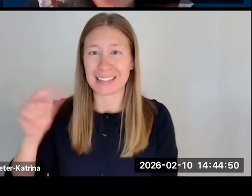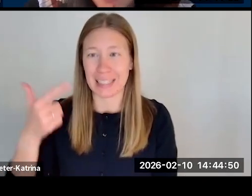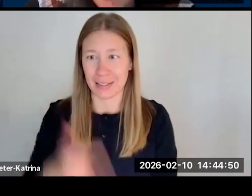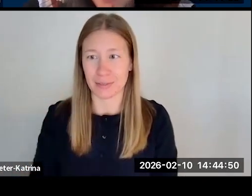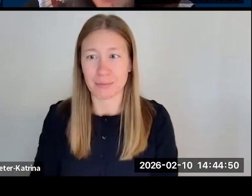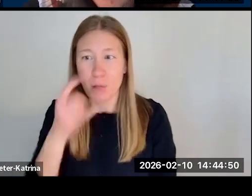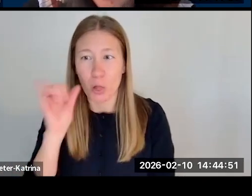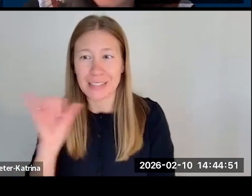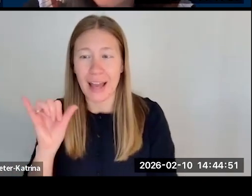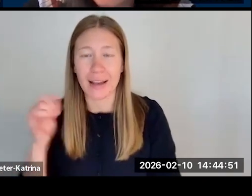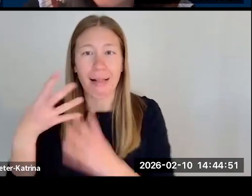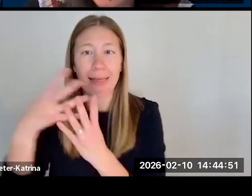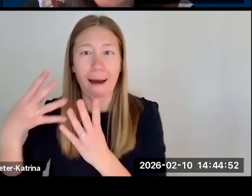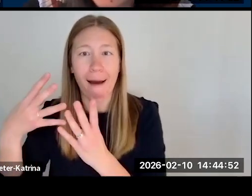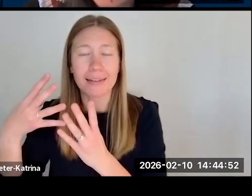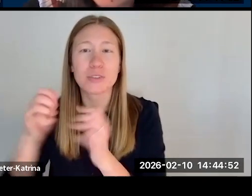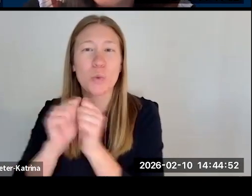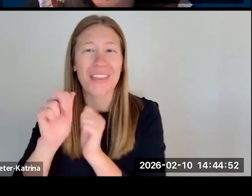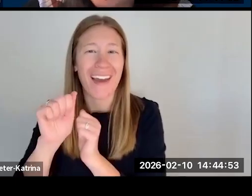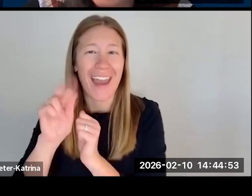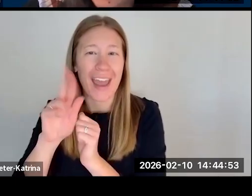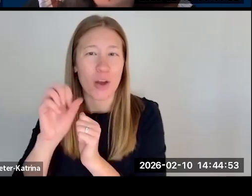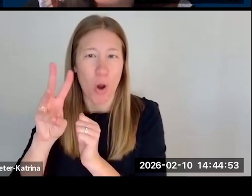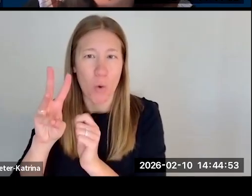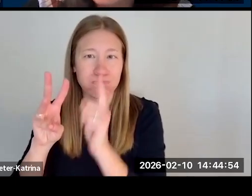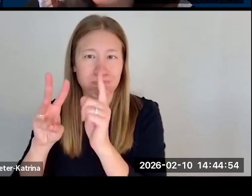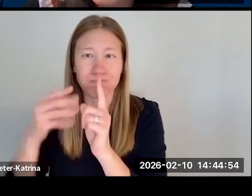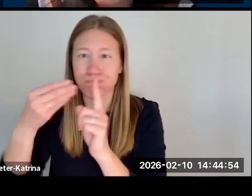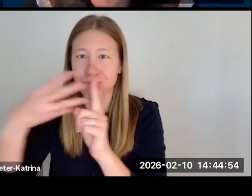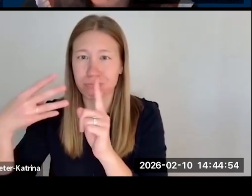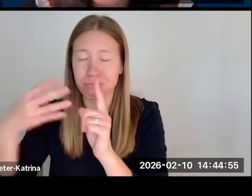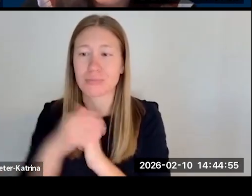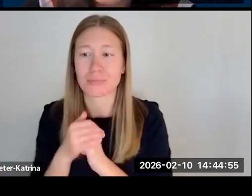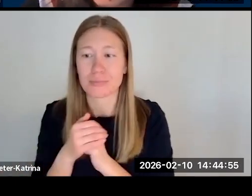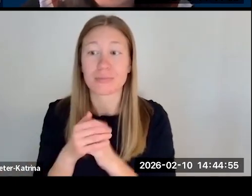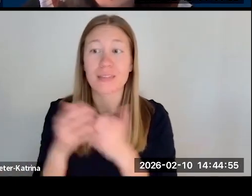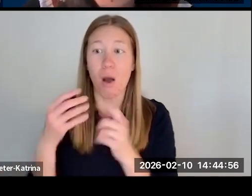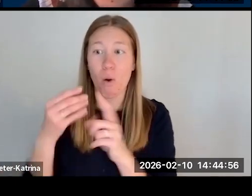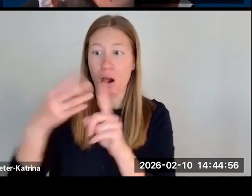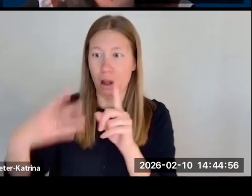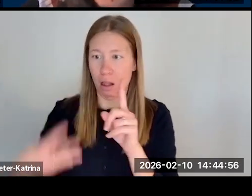And then I can either use one of these default add space after list item,